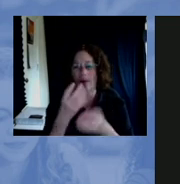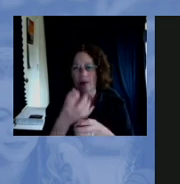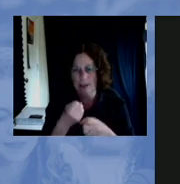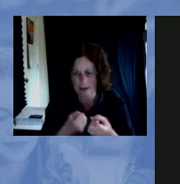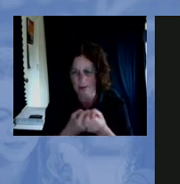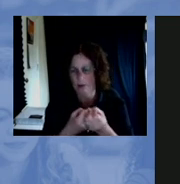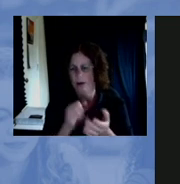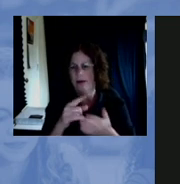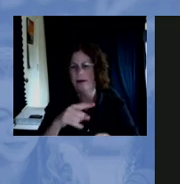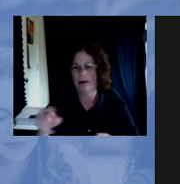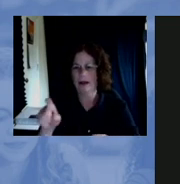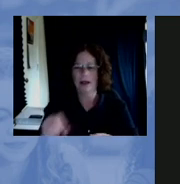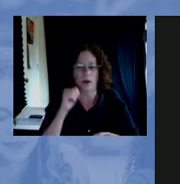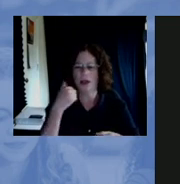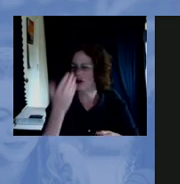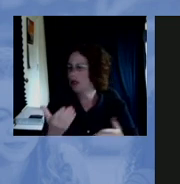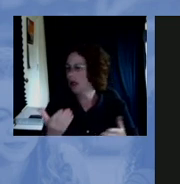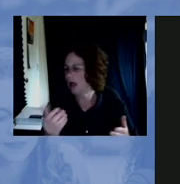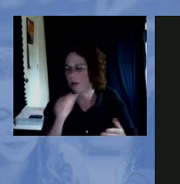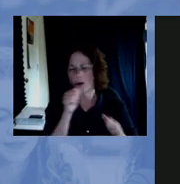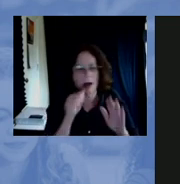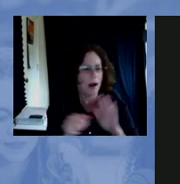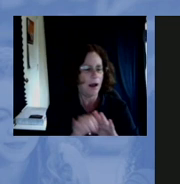WE DON'T HIDE THAT. WE DON'T TRY TO MASK THAT WE HAVE STUDENTS